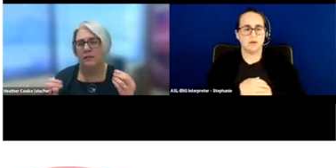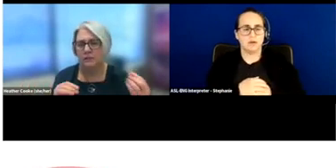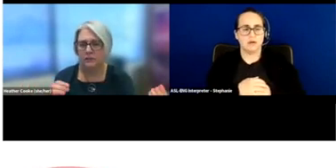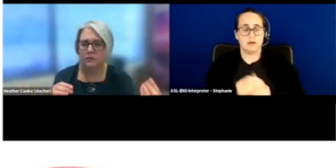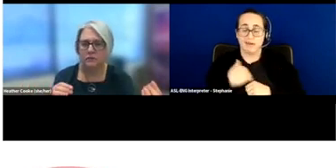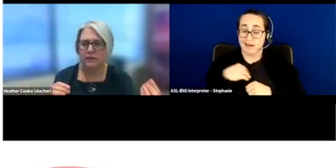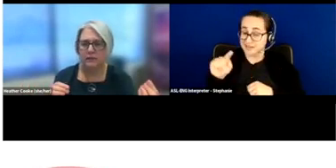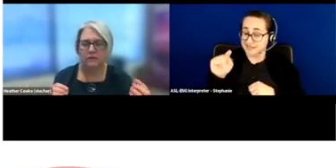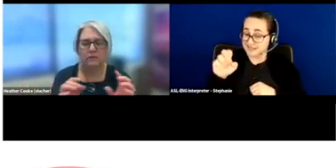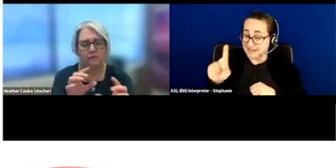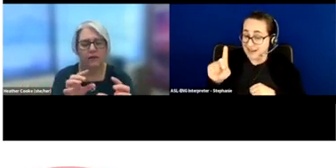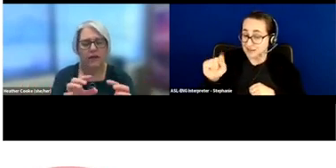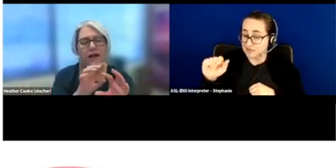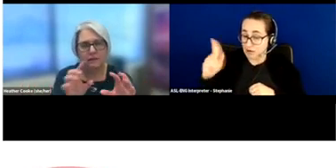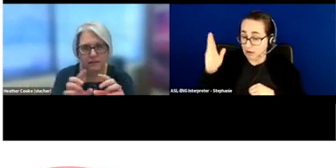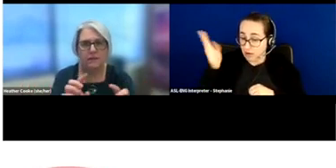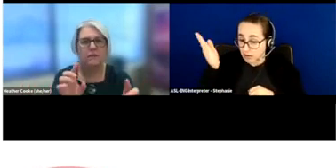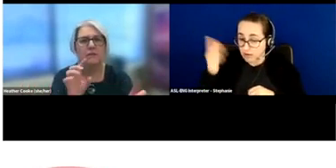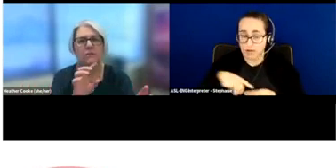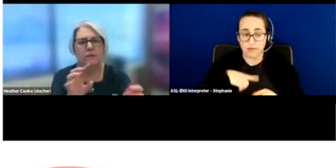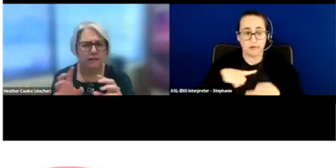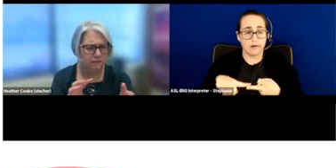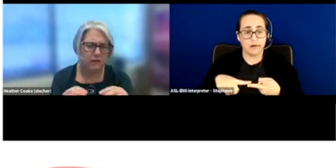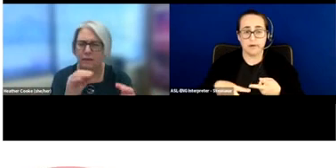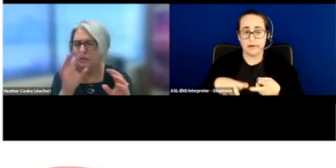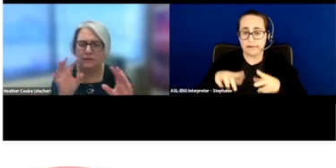do is sort of annotate the length of time it'll take to get